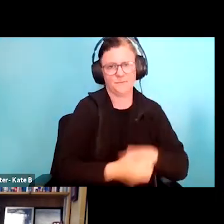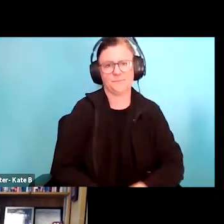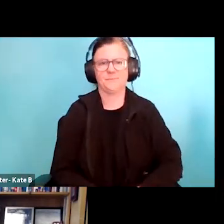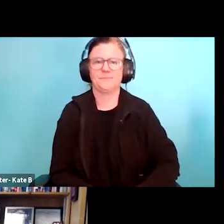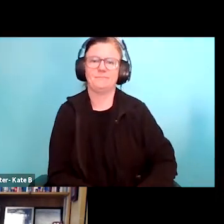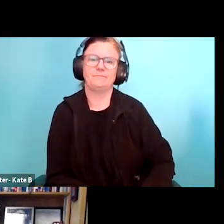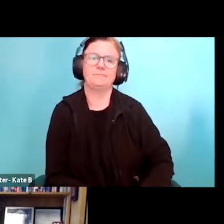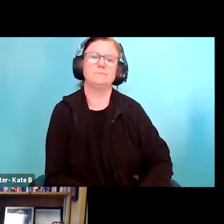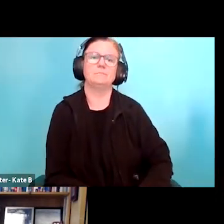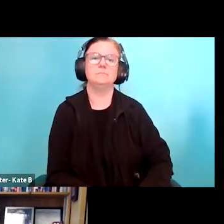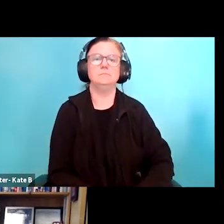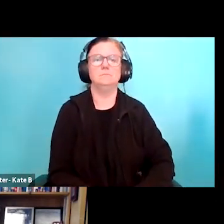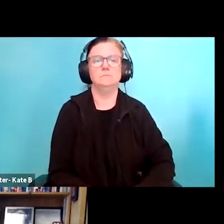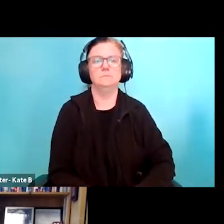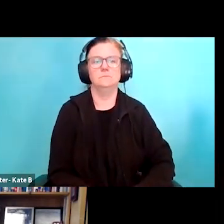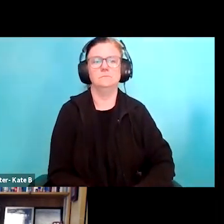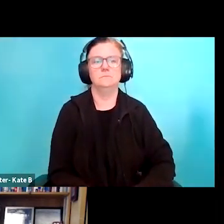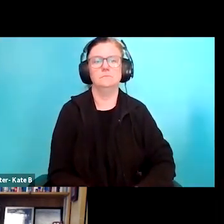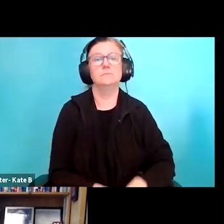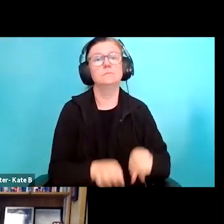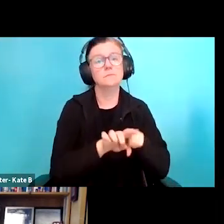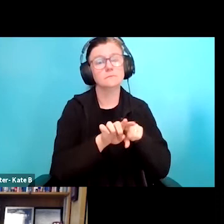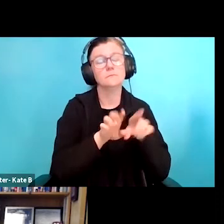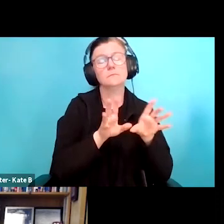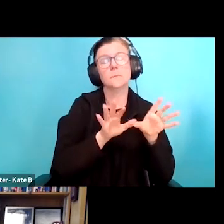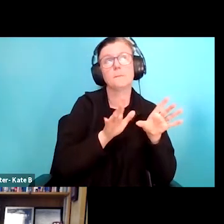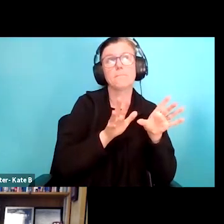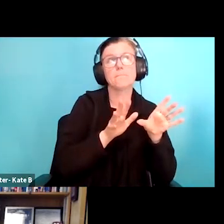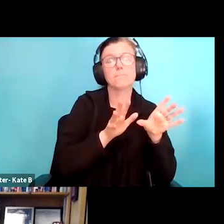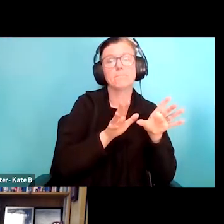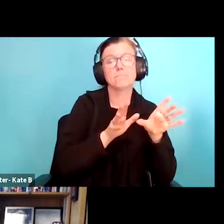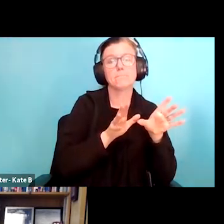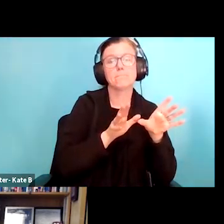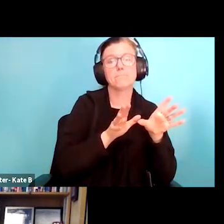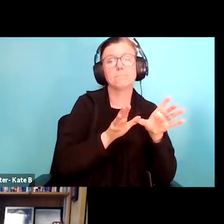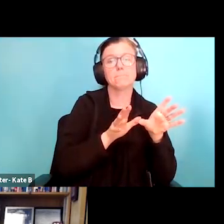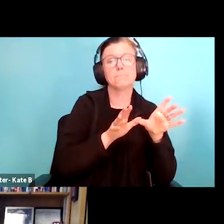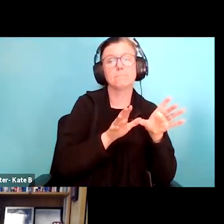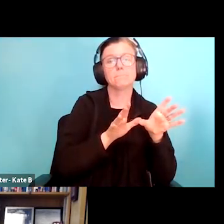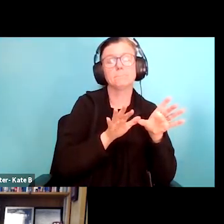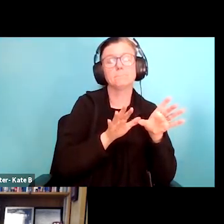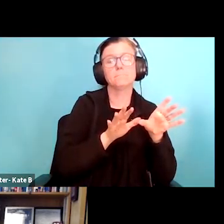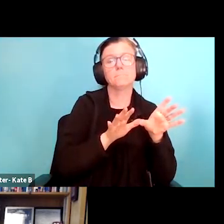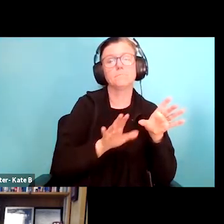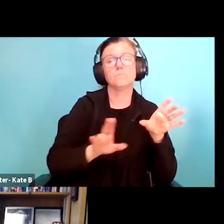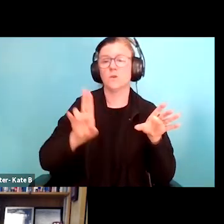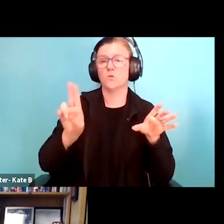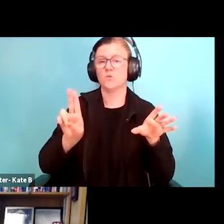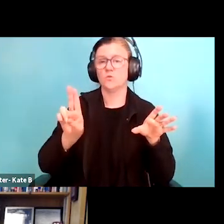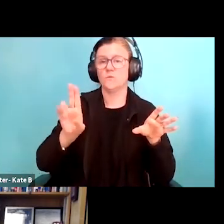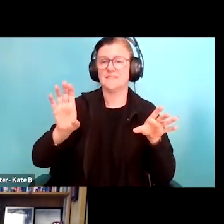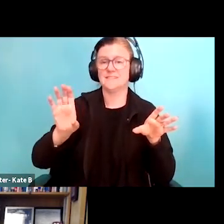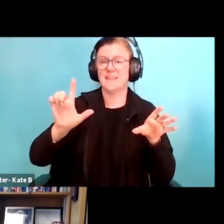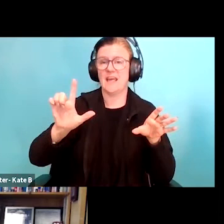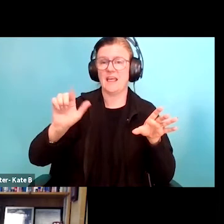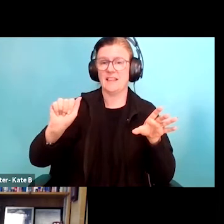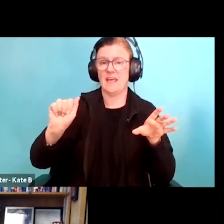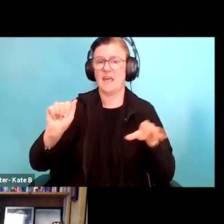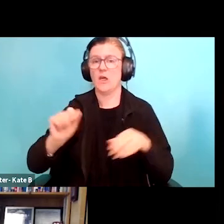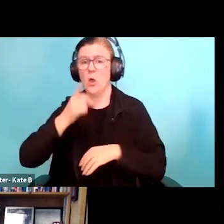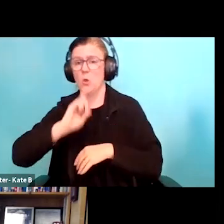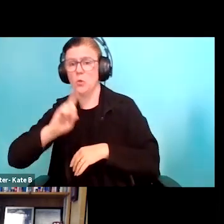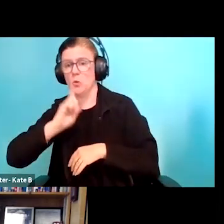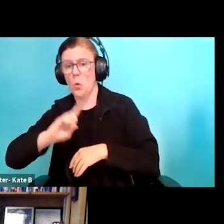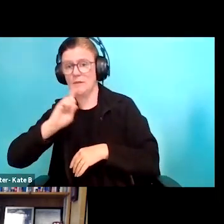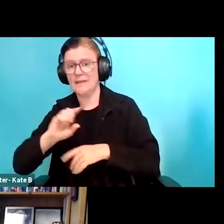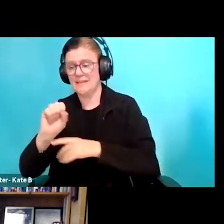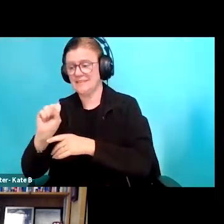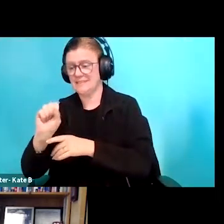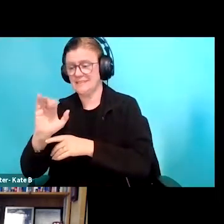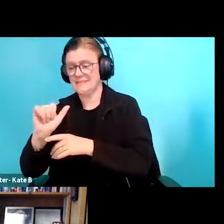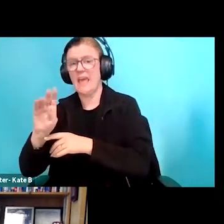The NSHD also collected data using the three item UCLA loneliness scale which is very common measure